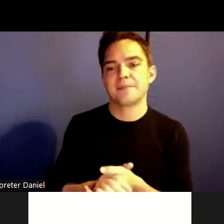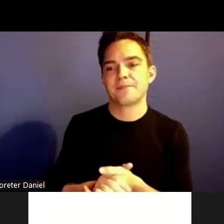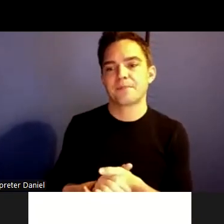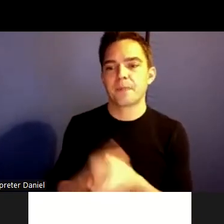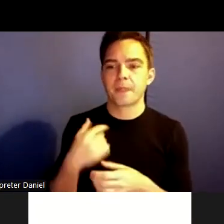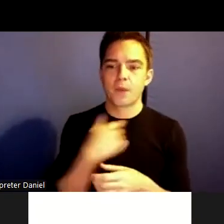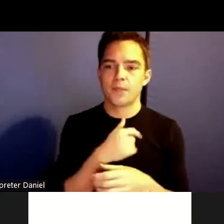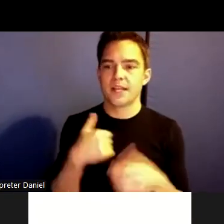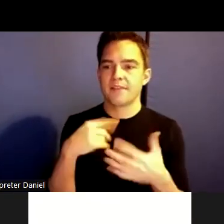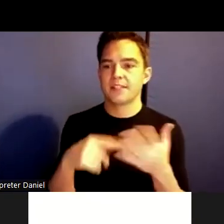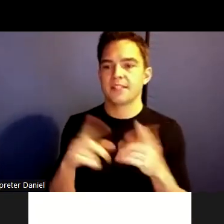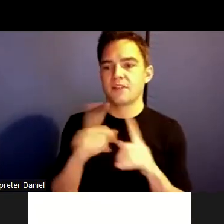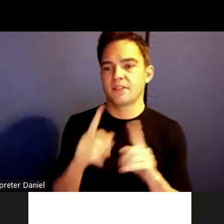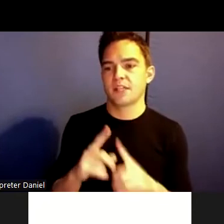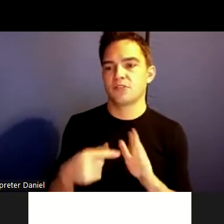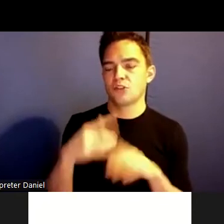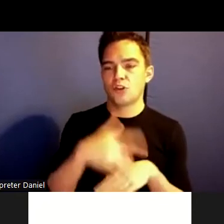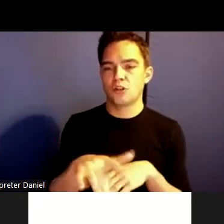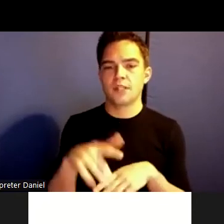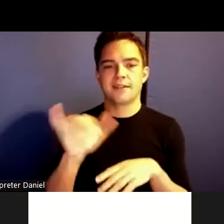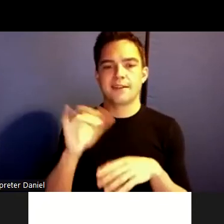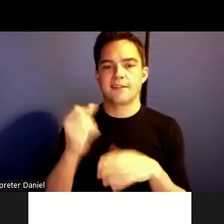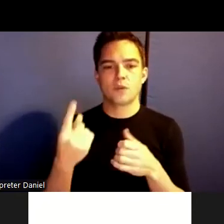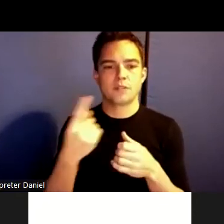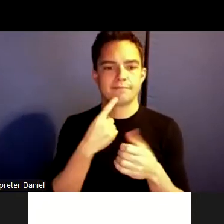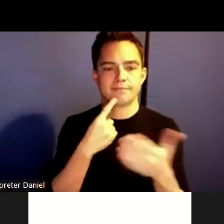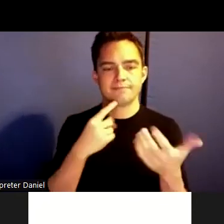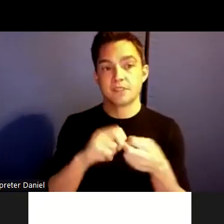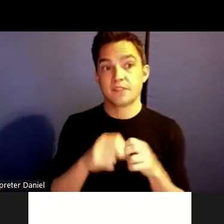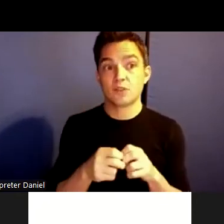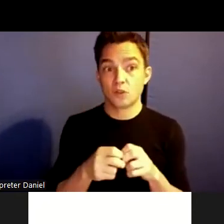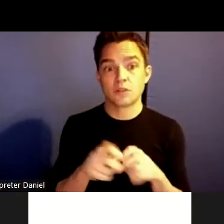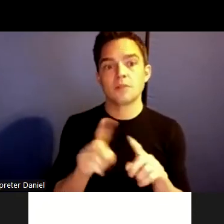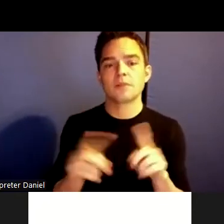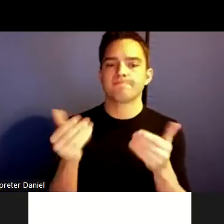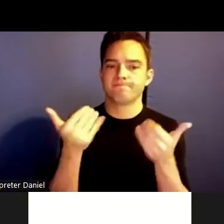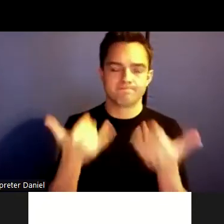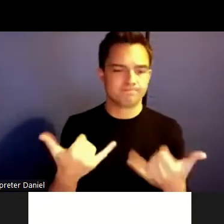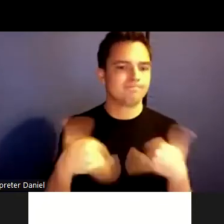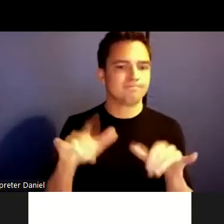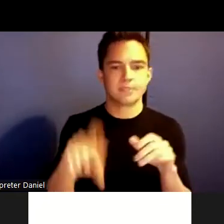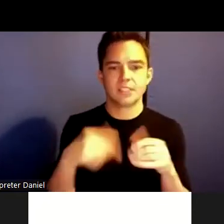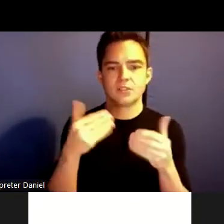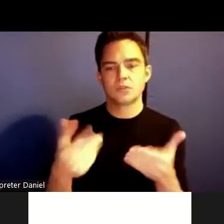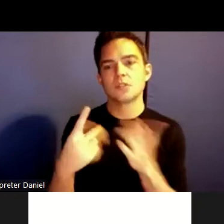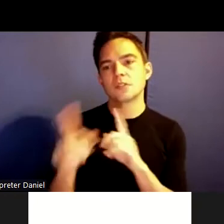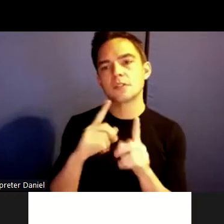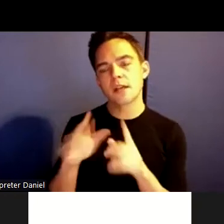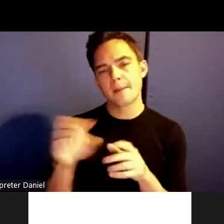conversations early on as everybody has said as difficult as they are. And we really need to be aware of people with Down